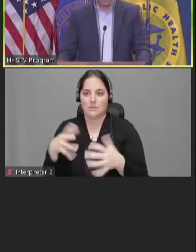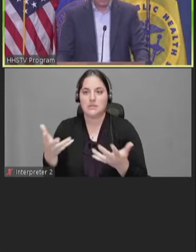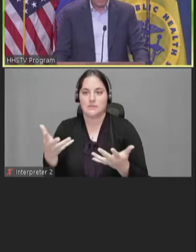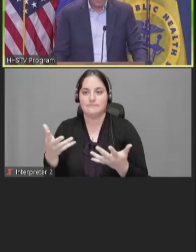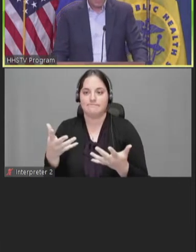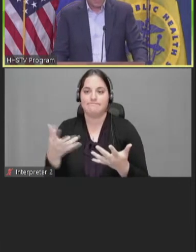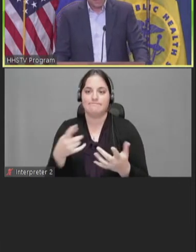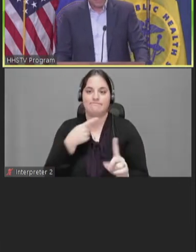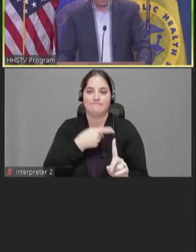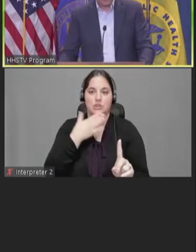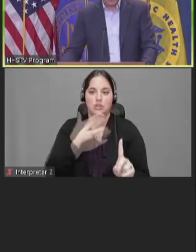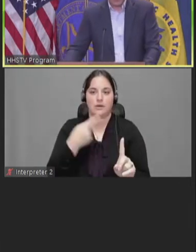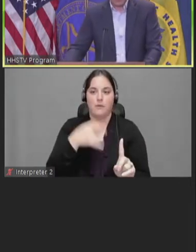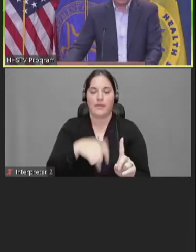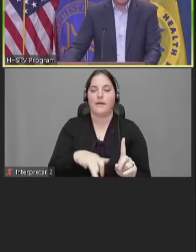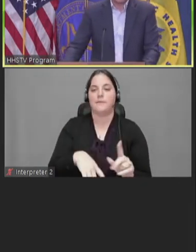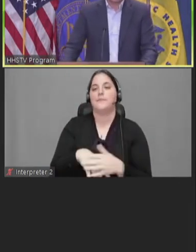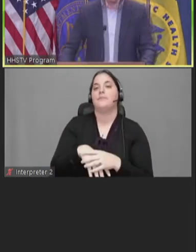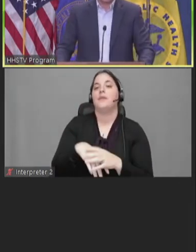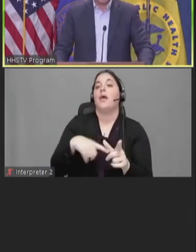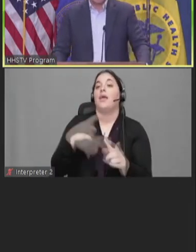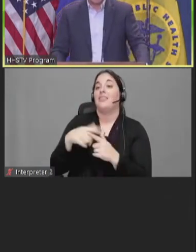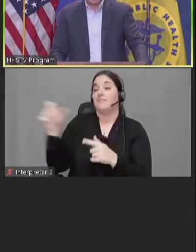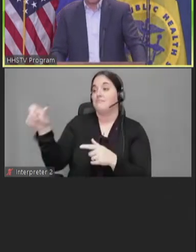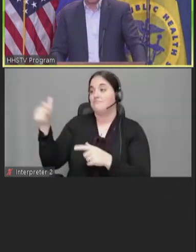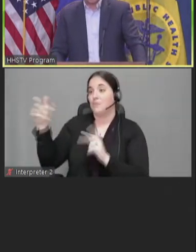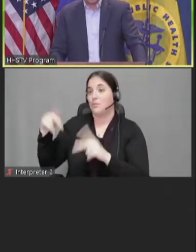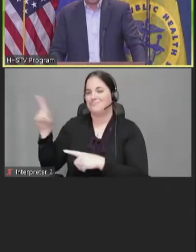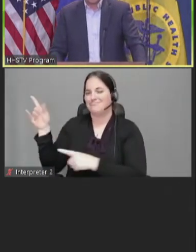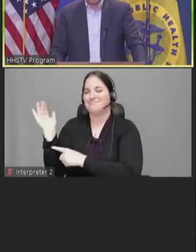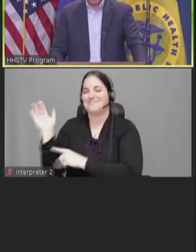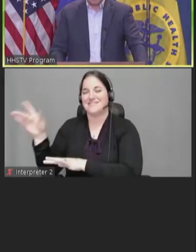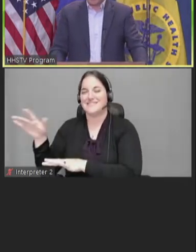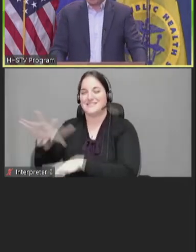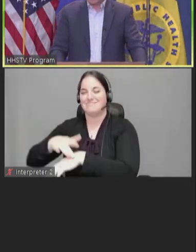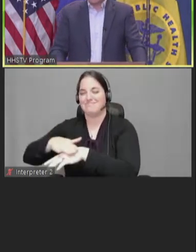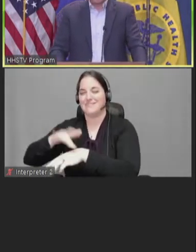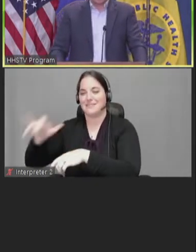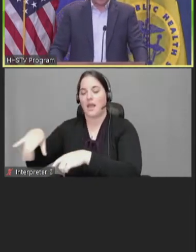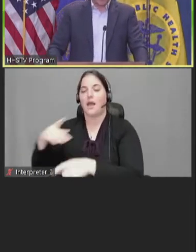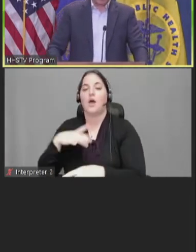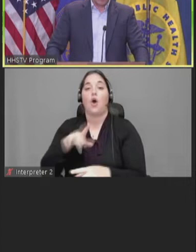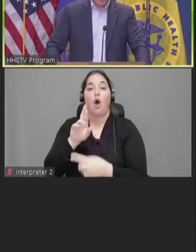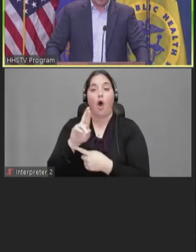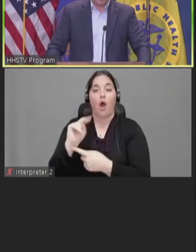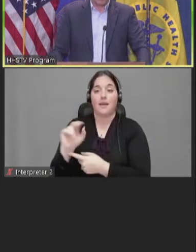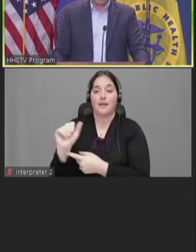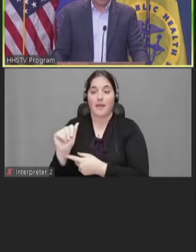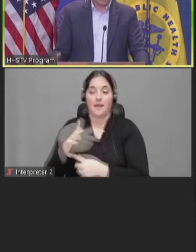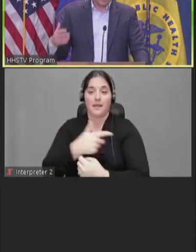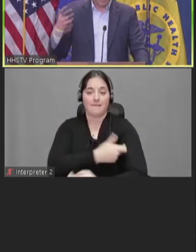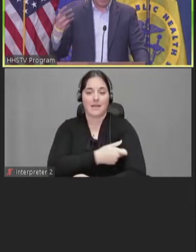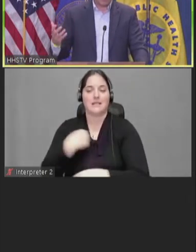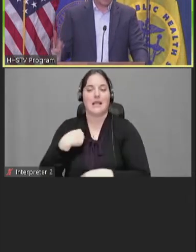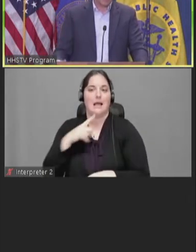And then Kentner touched on this nicely, and, you know RNA vaccines -- I'm extremely excited about